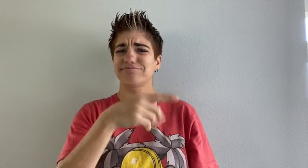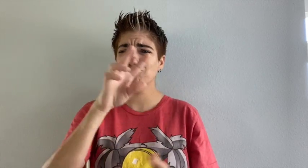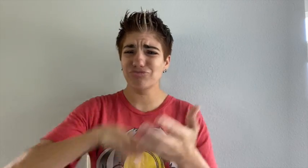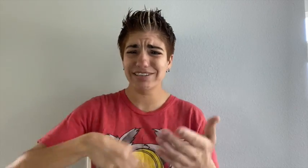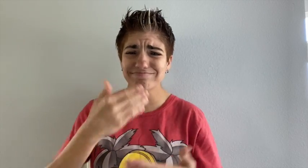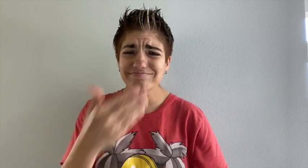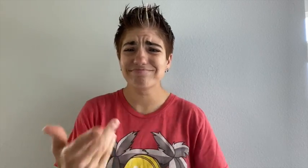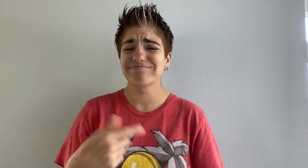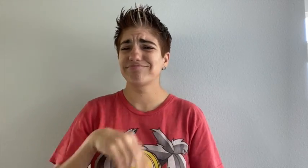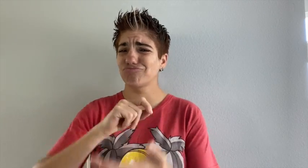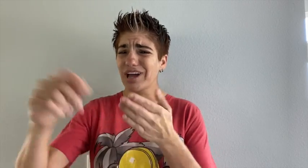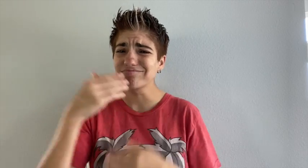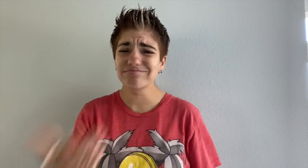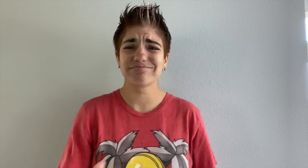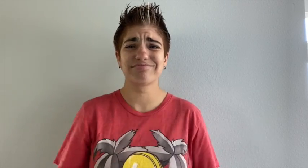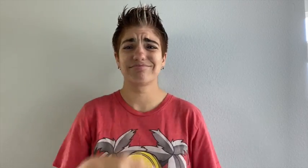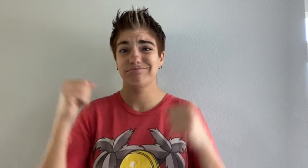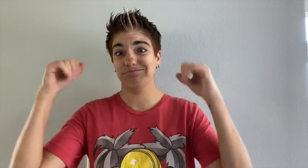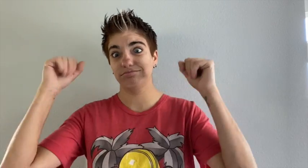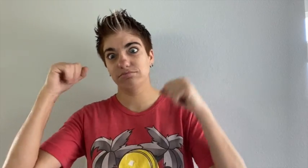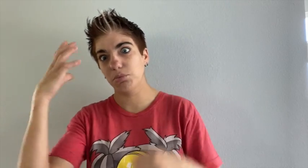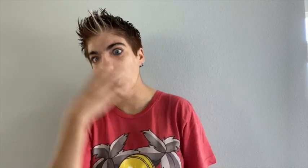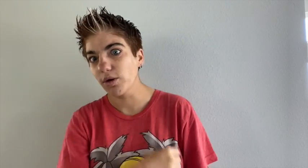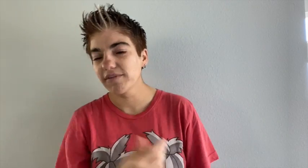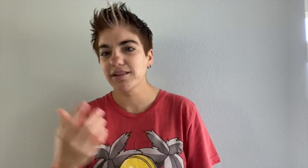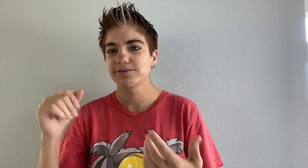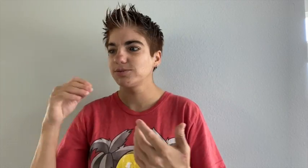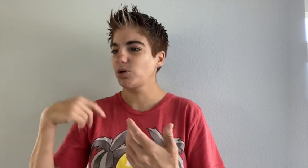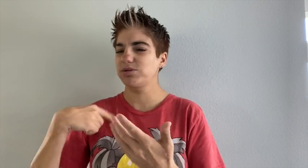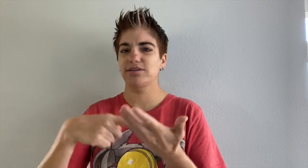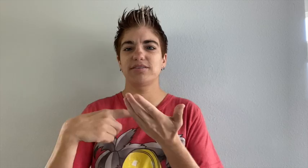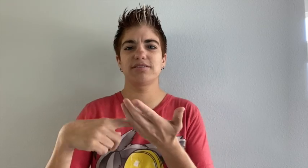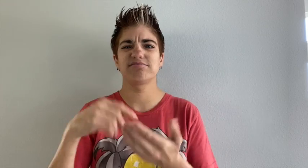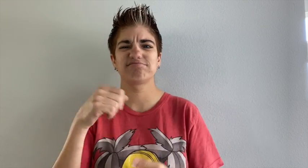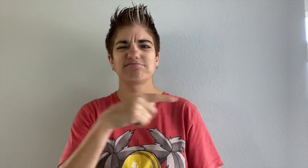school well they. Read while they write. While they sign eloquently just